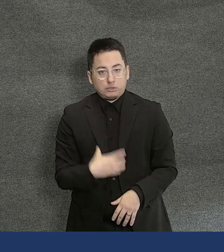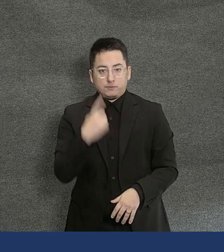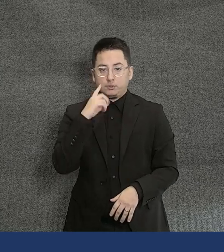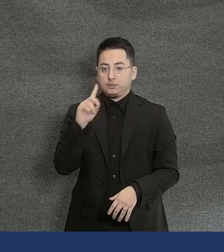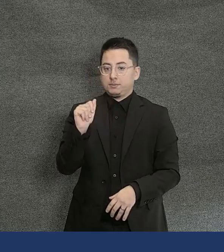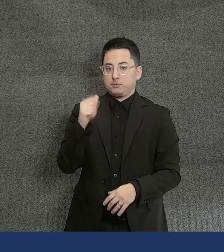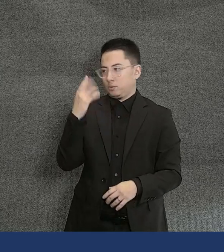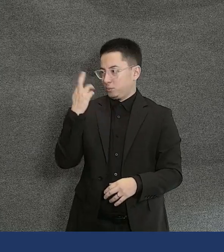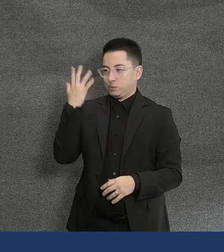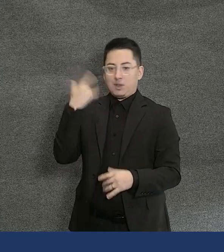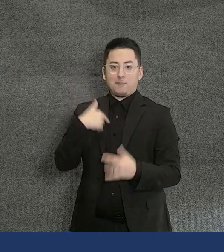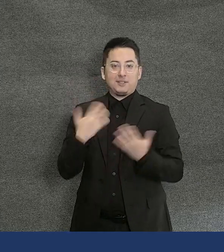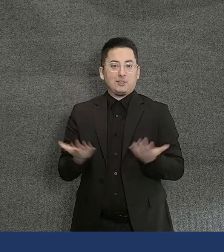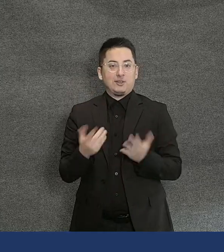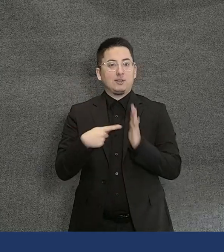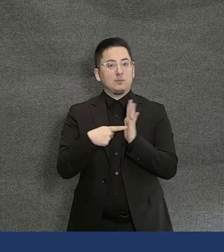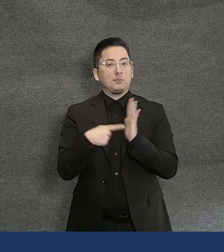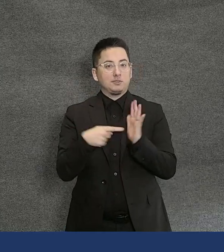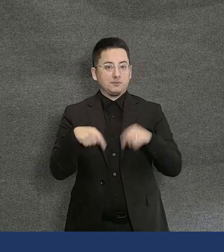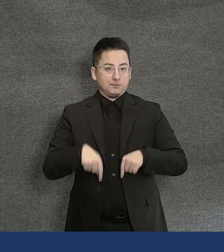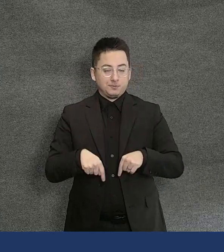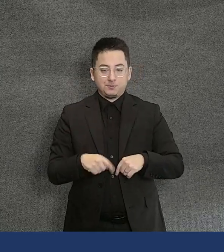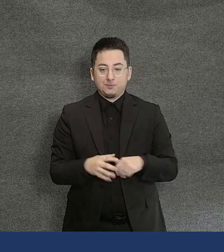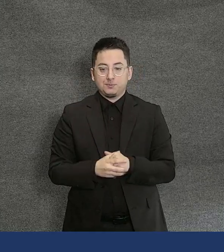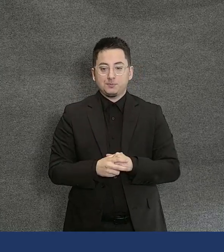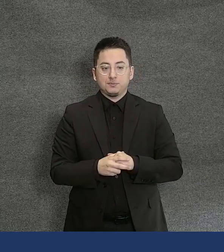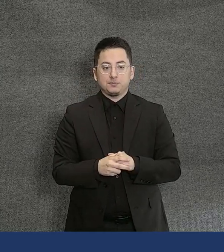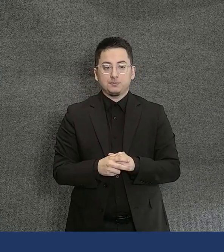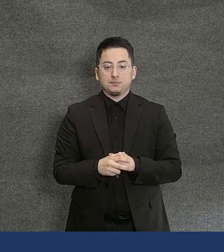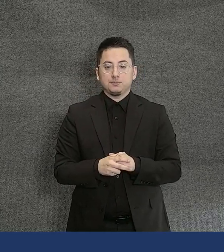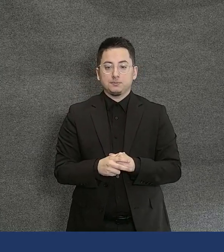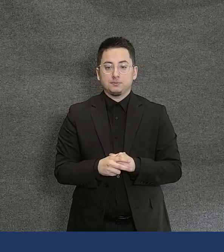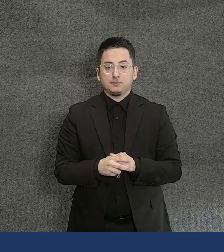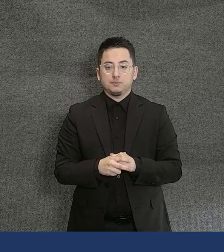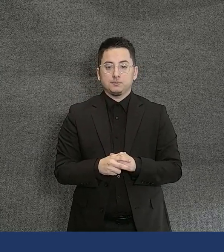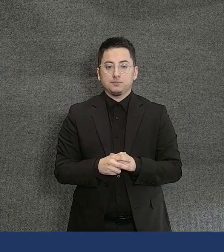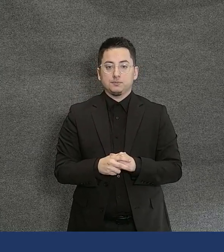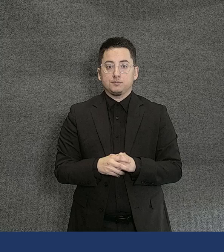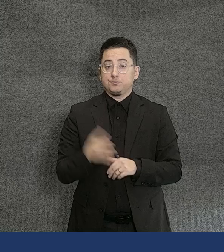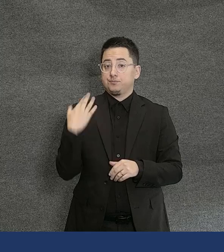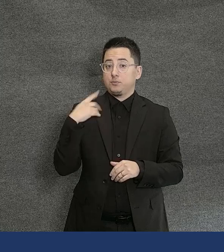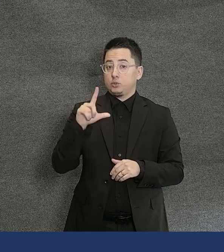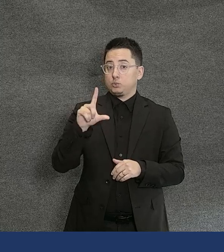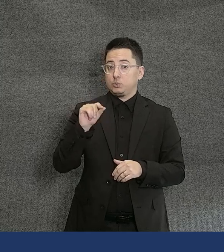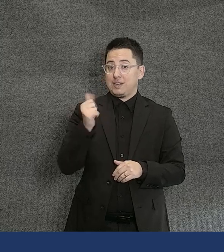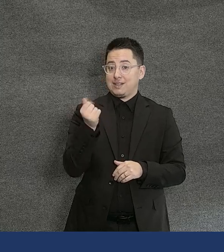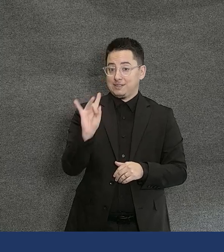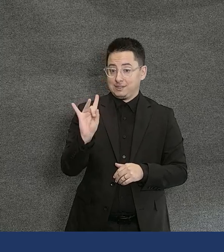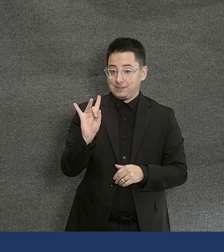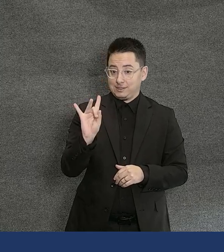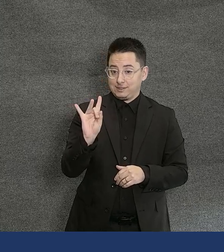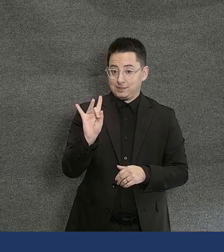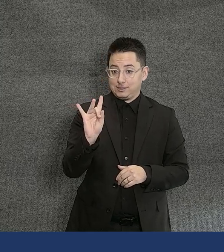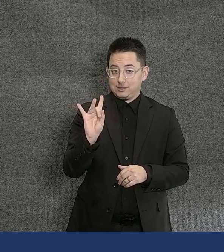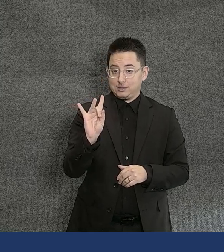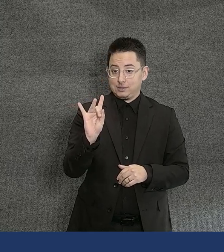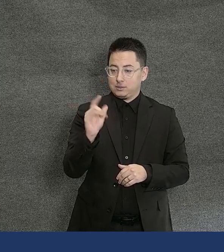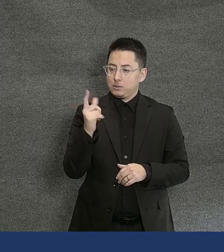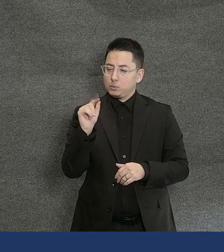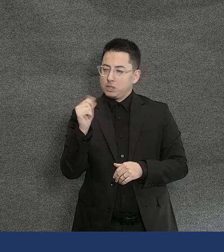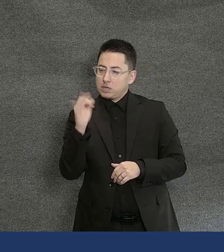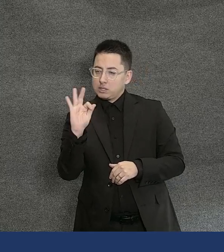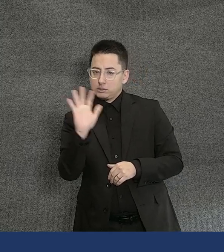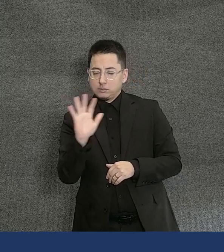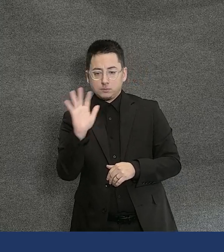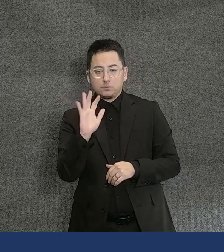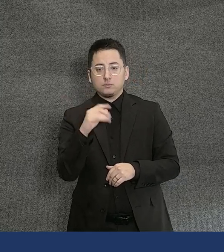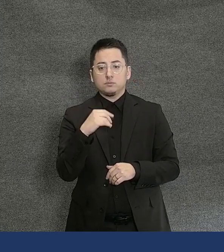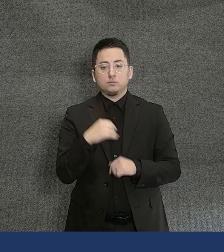In 2018, 2019, I became increasingly